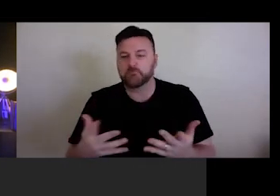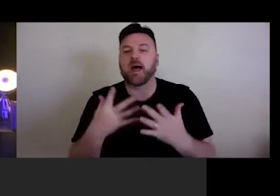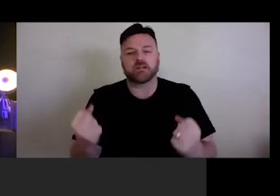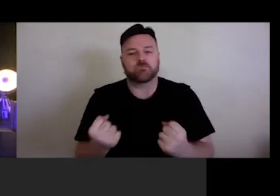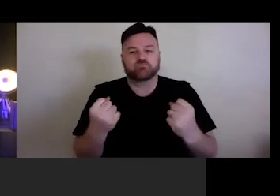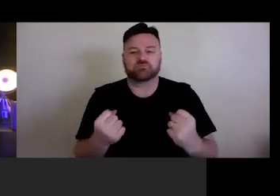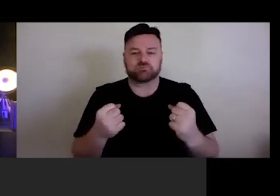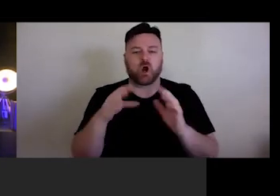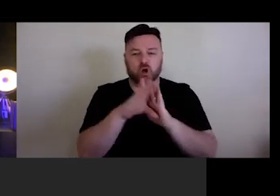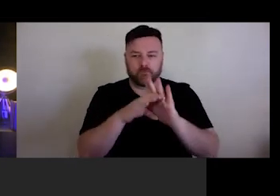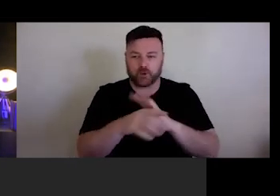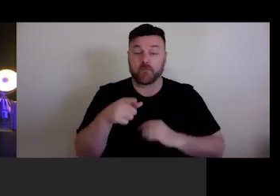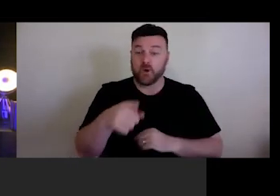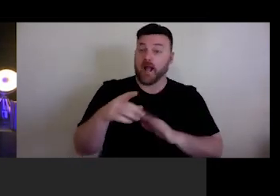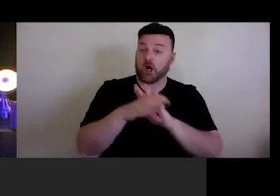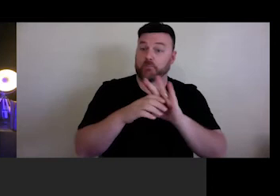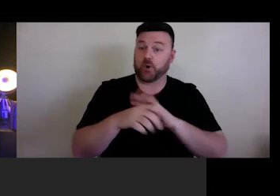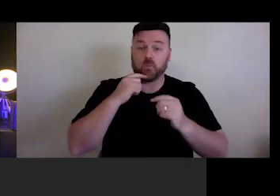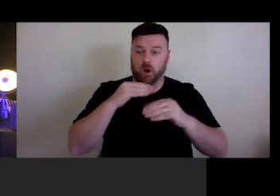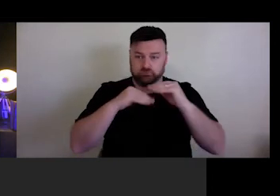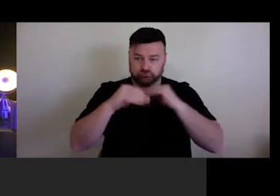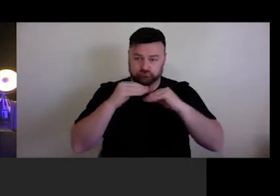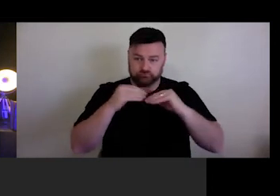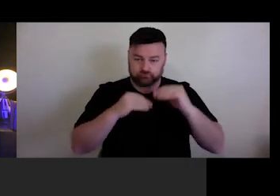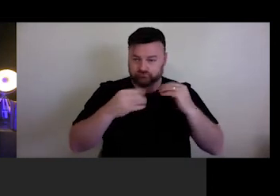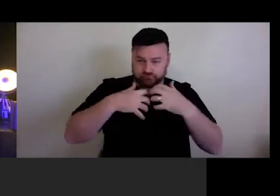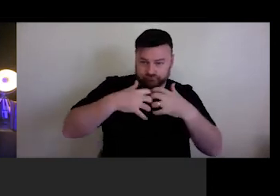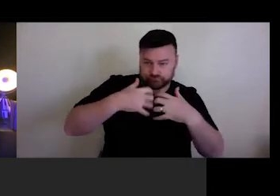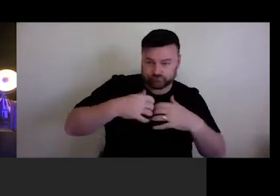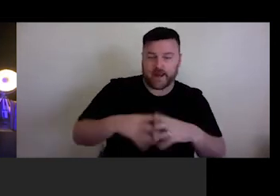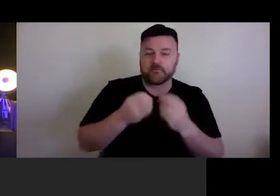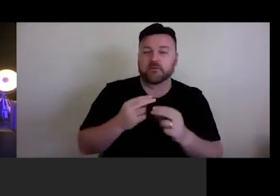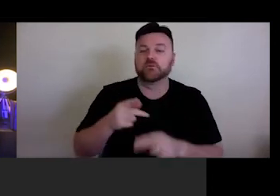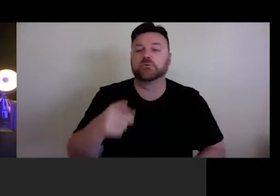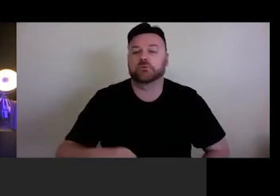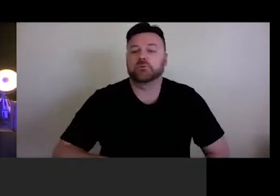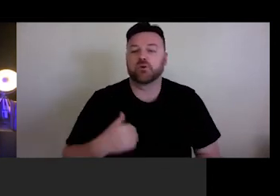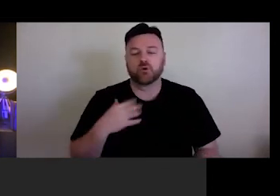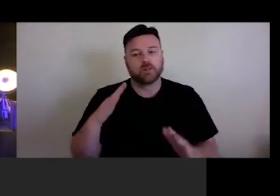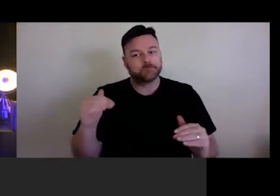computer is still processing all of the video for all of these angles and at this point we recommend having some kind of sound desk or